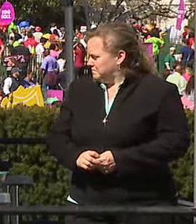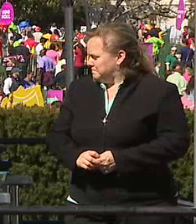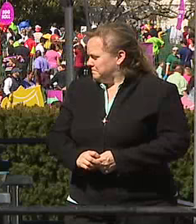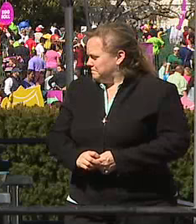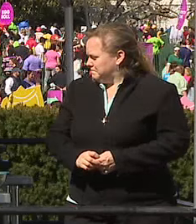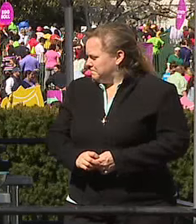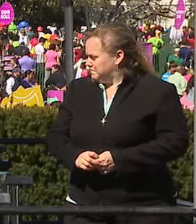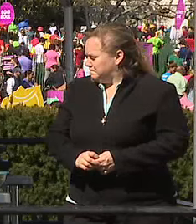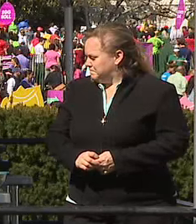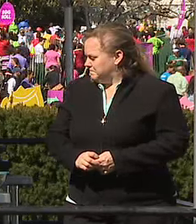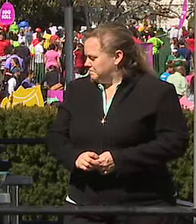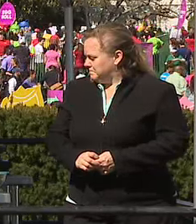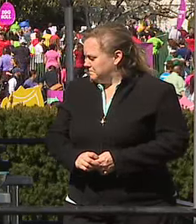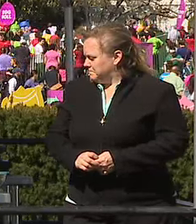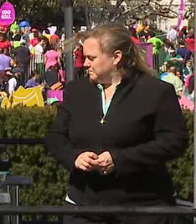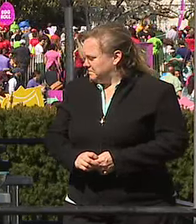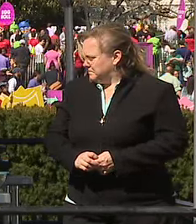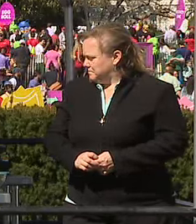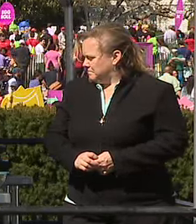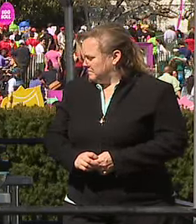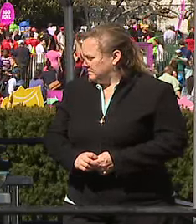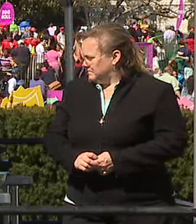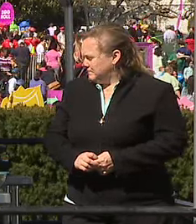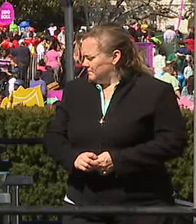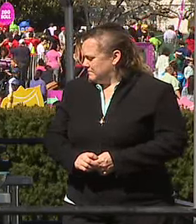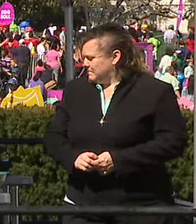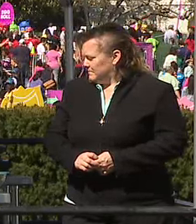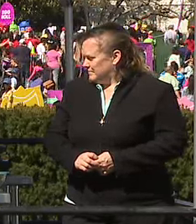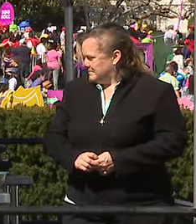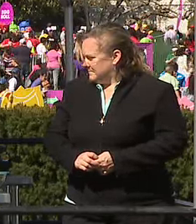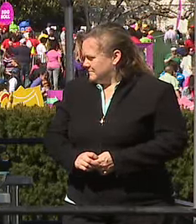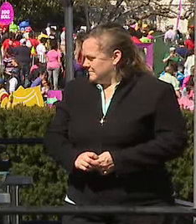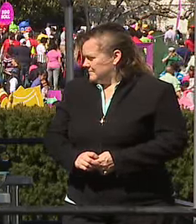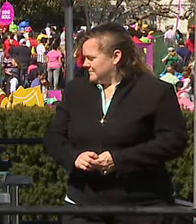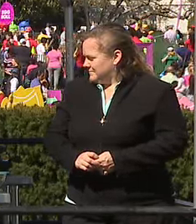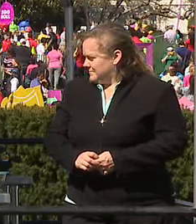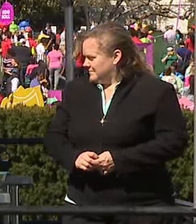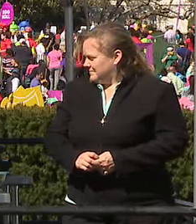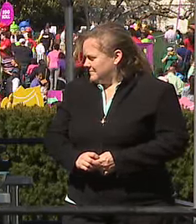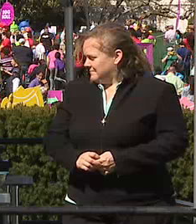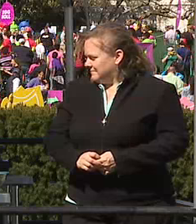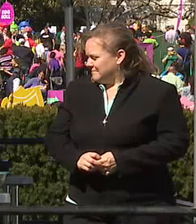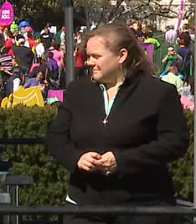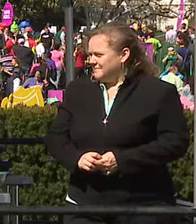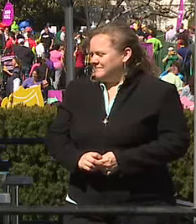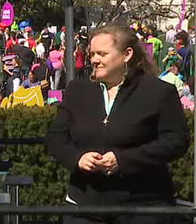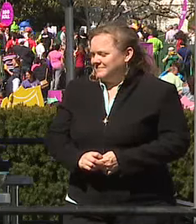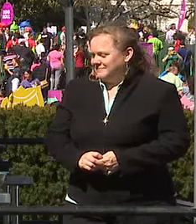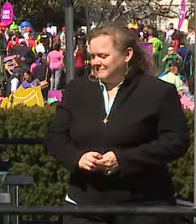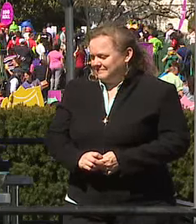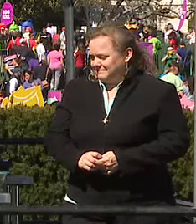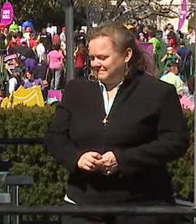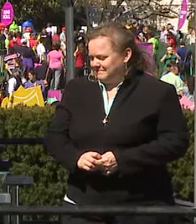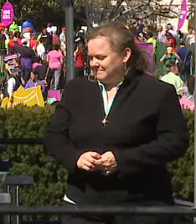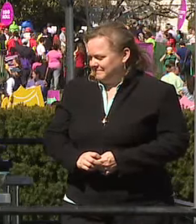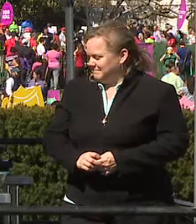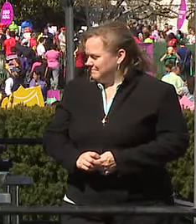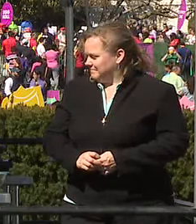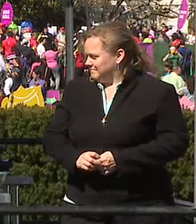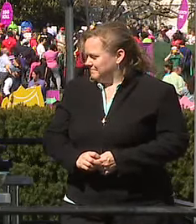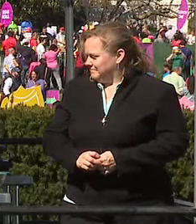All right.